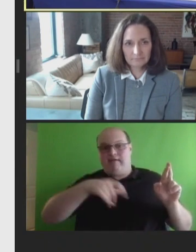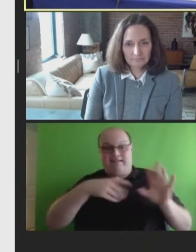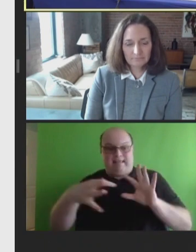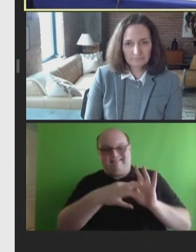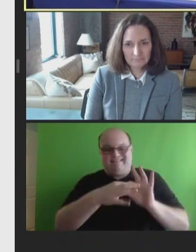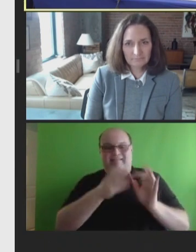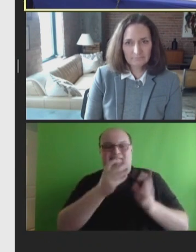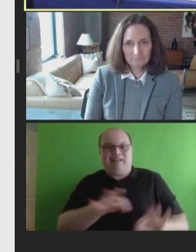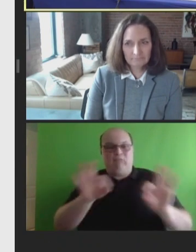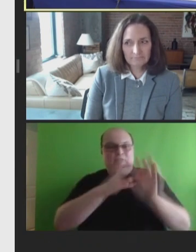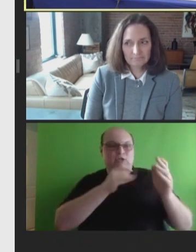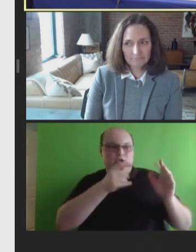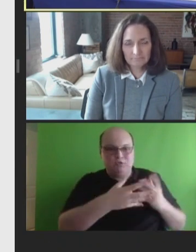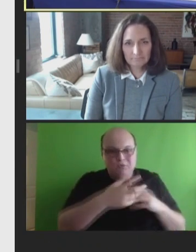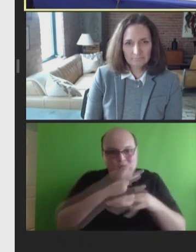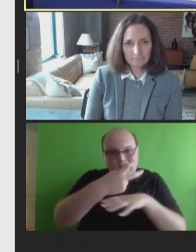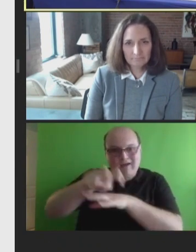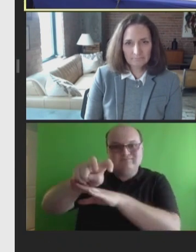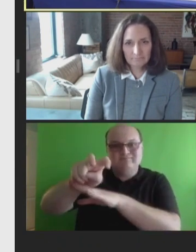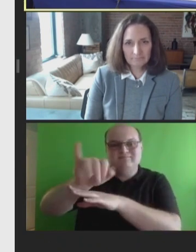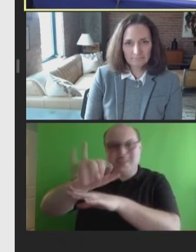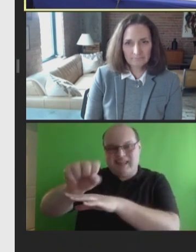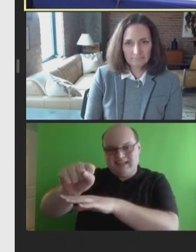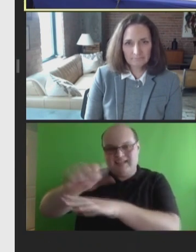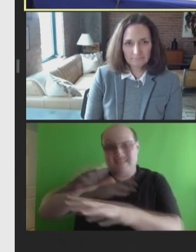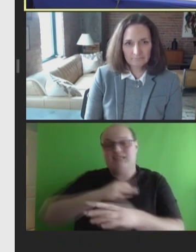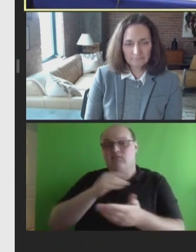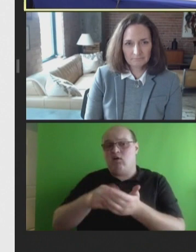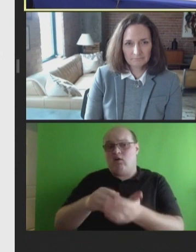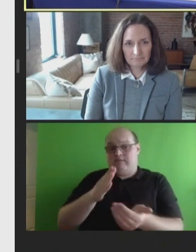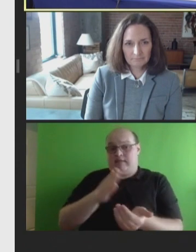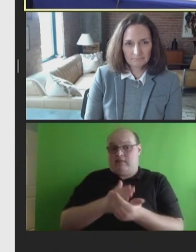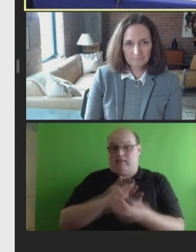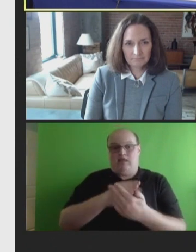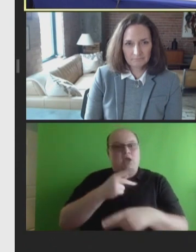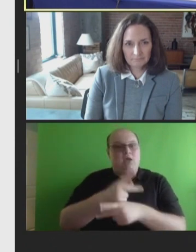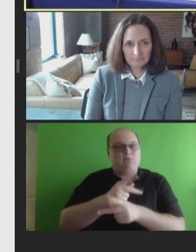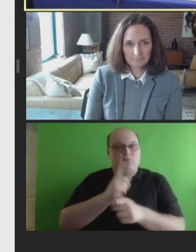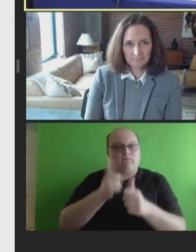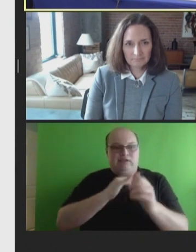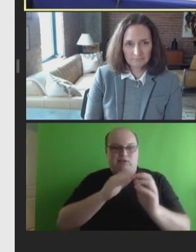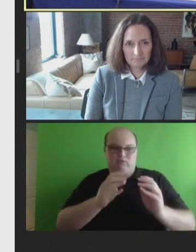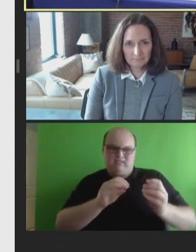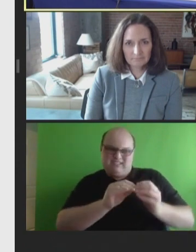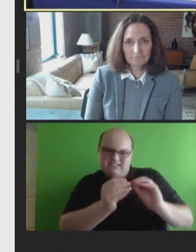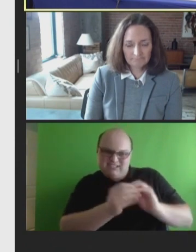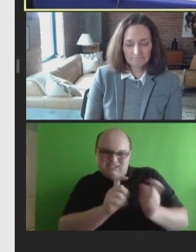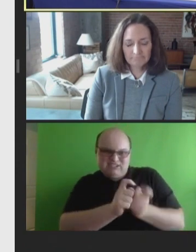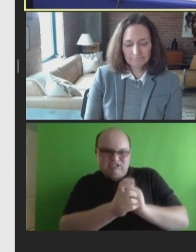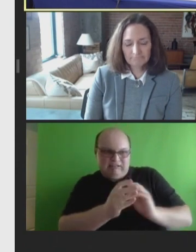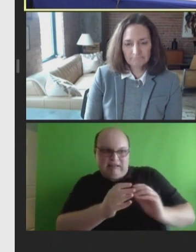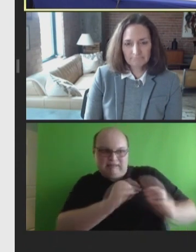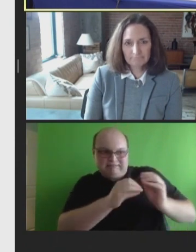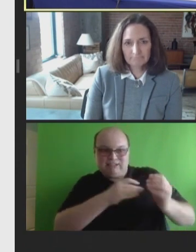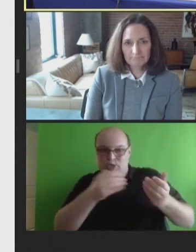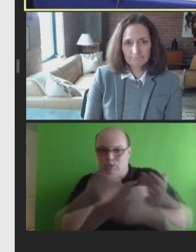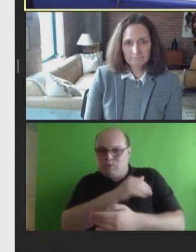making this happen. Often EHR products have to be modified to send new and different codes, and that